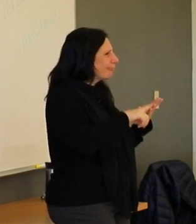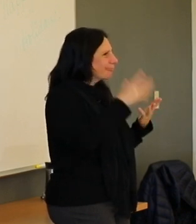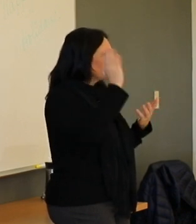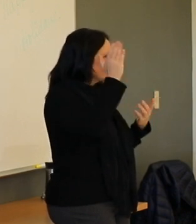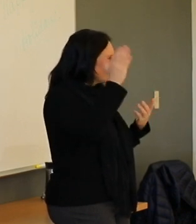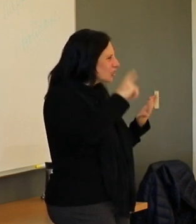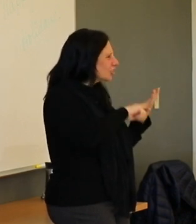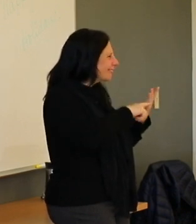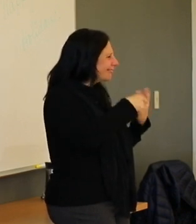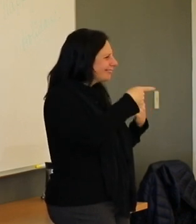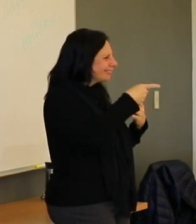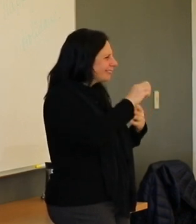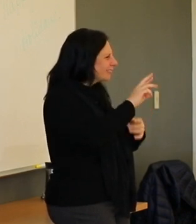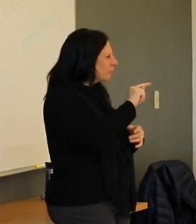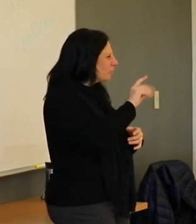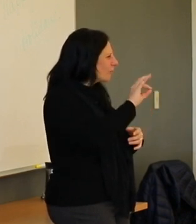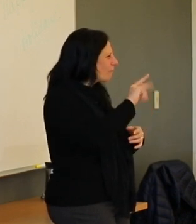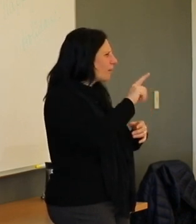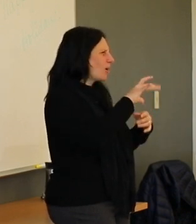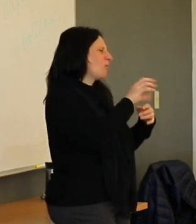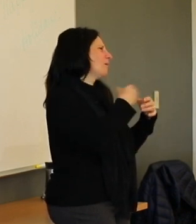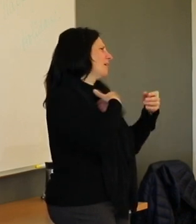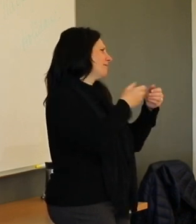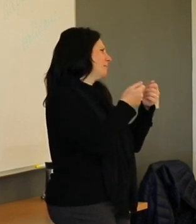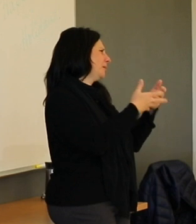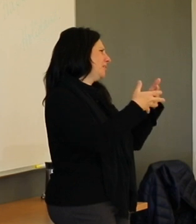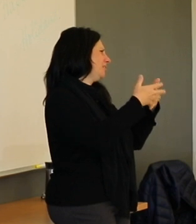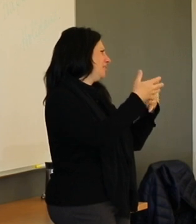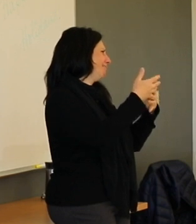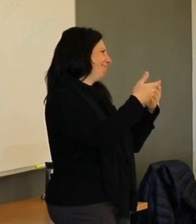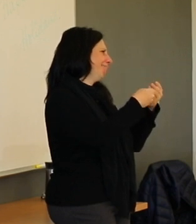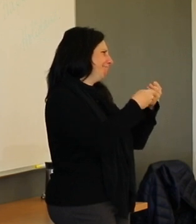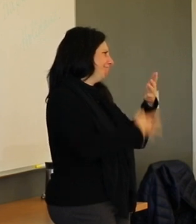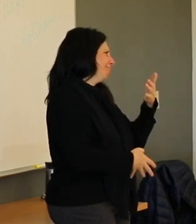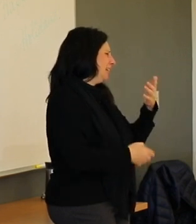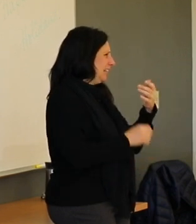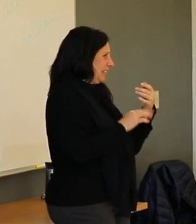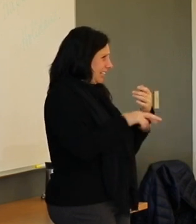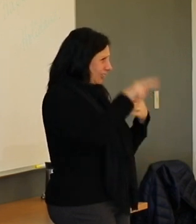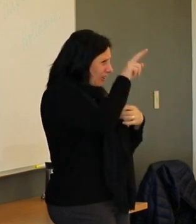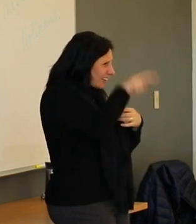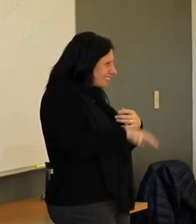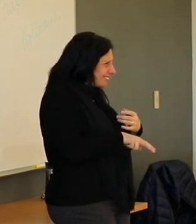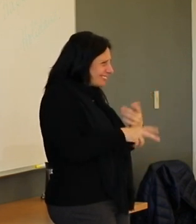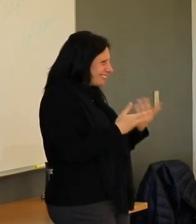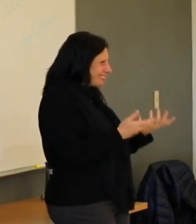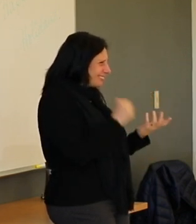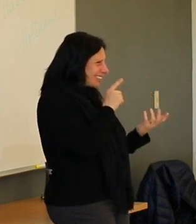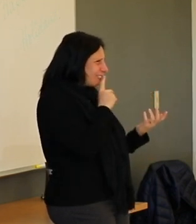So lots of different things you can pick if you don't see what matches what you're doing, then just hit other.